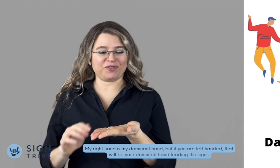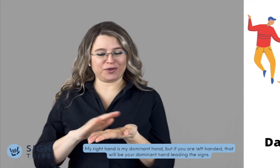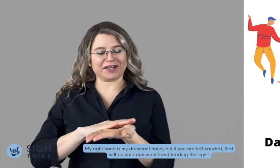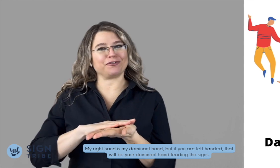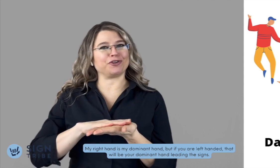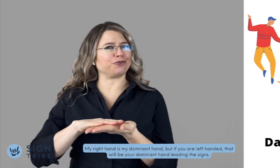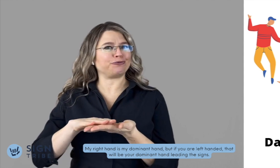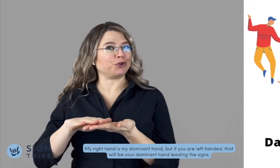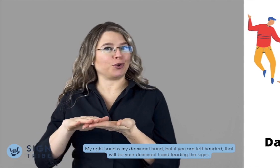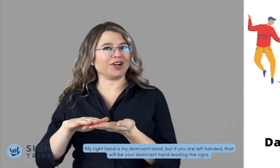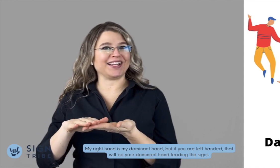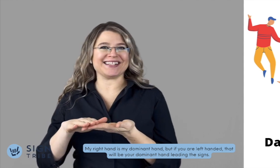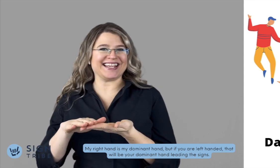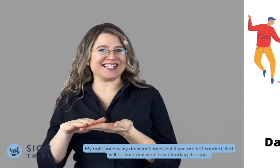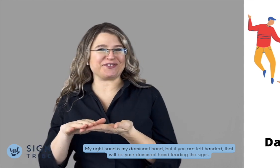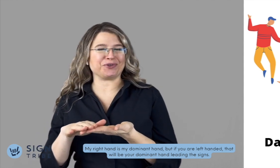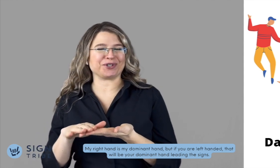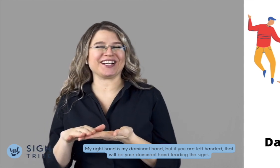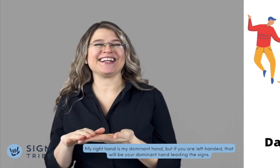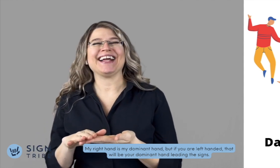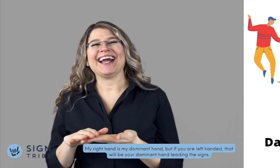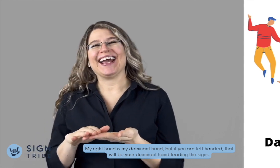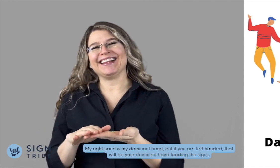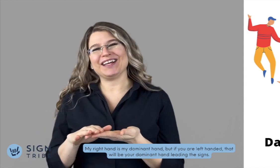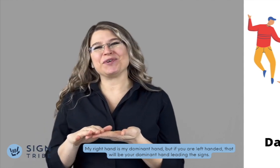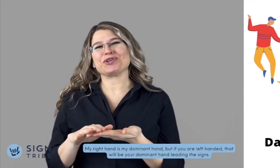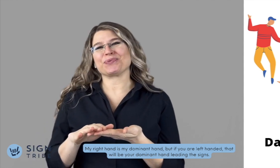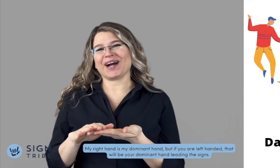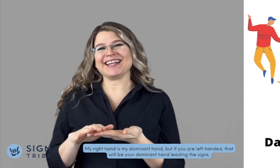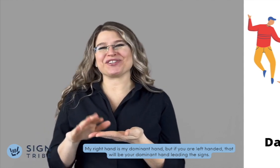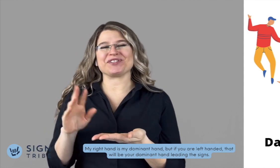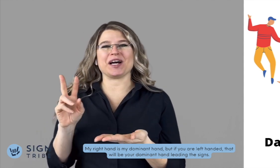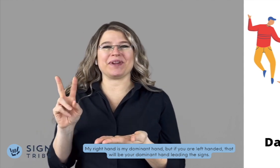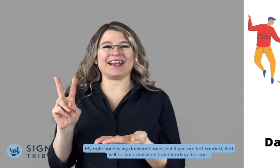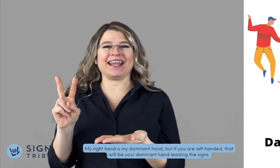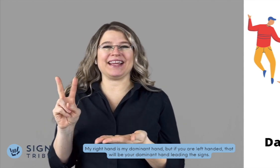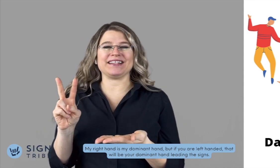like a little floor, like a dance floor. And then, with your right or dominant hand,